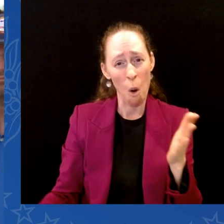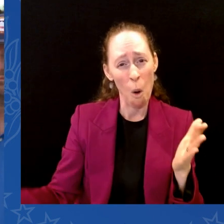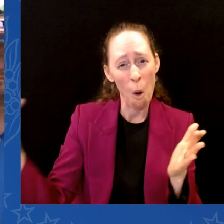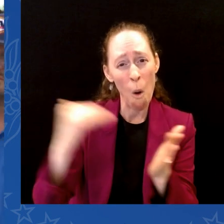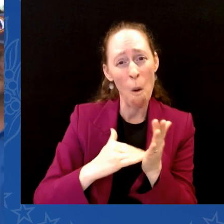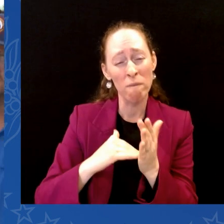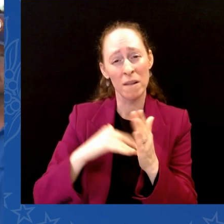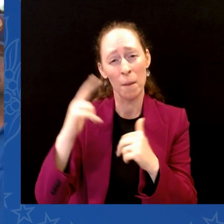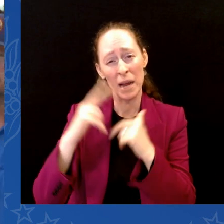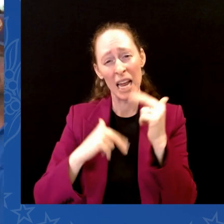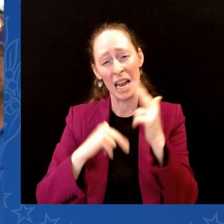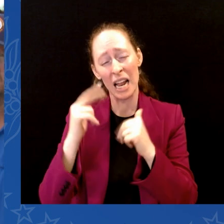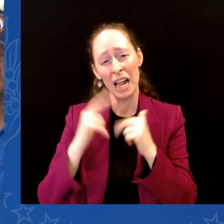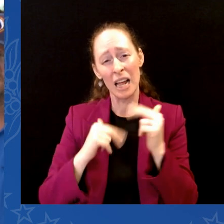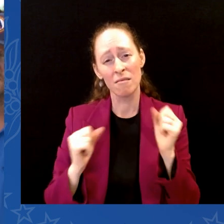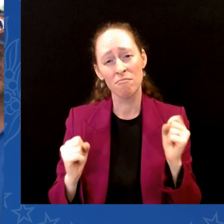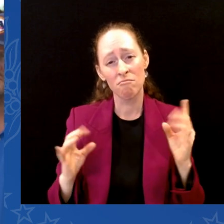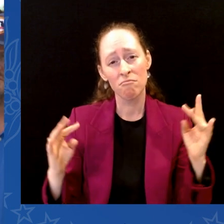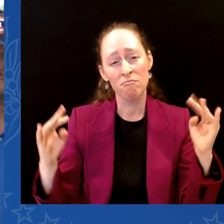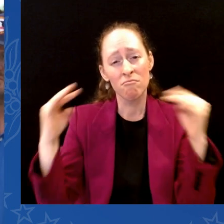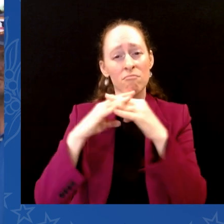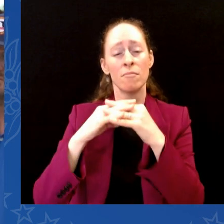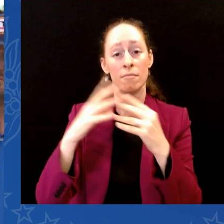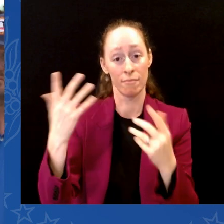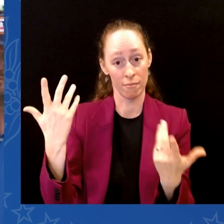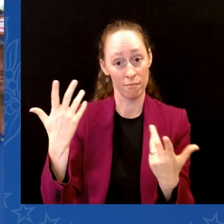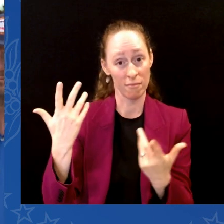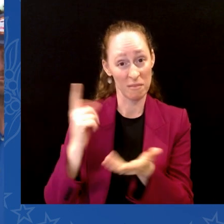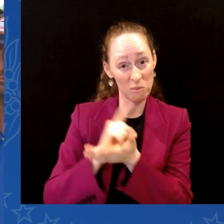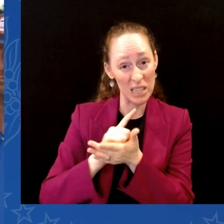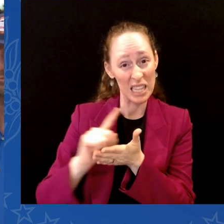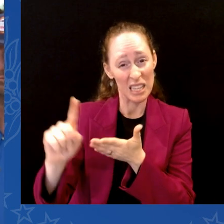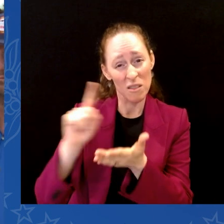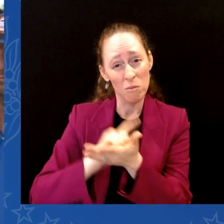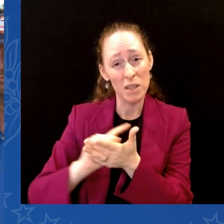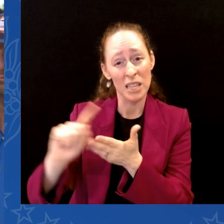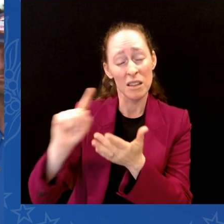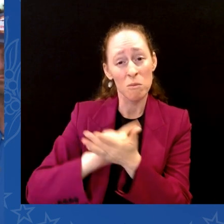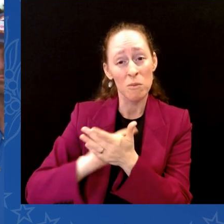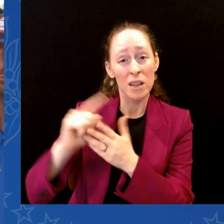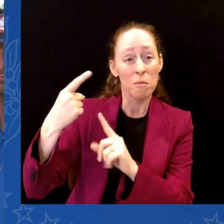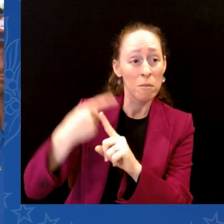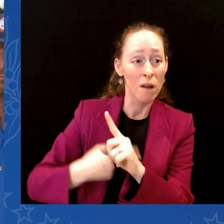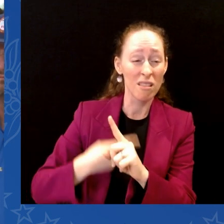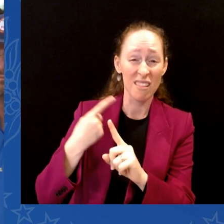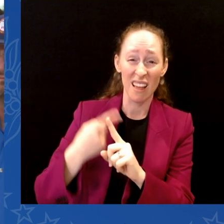not weeks or months; it's going to take years for everything to get squared away in the state of Florida